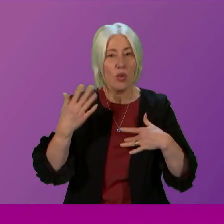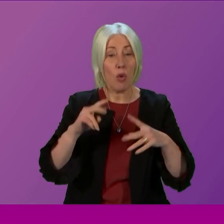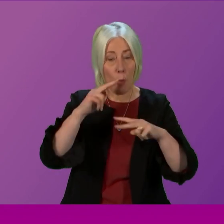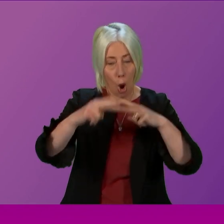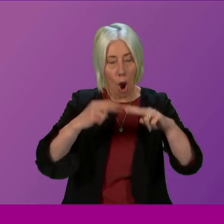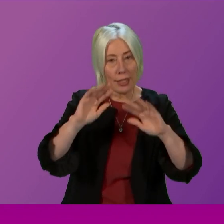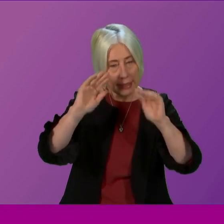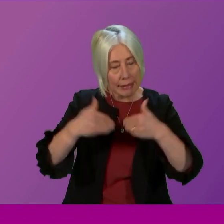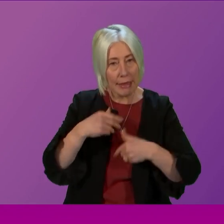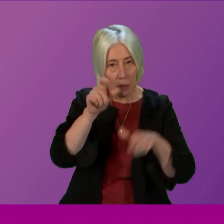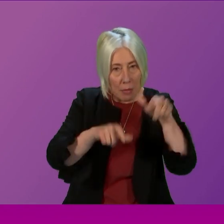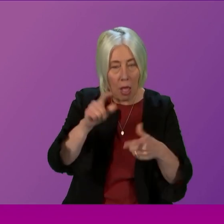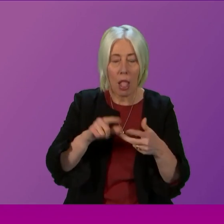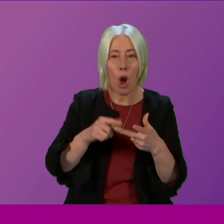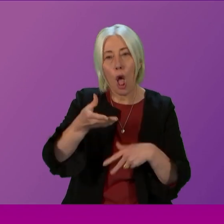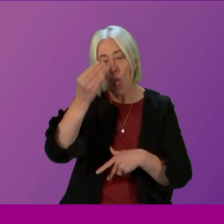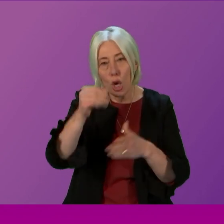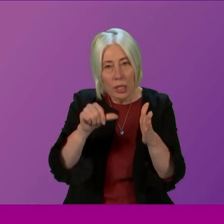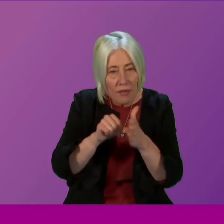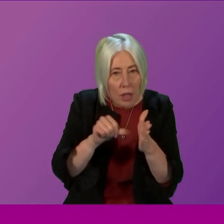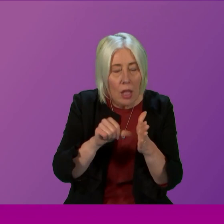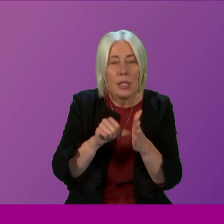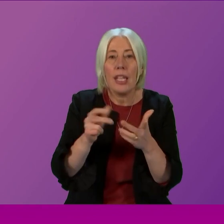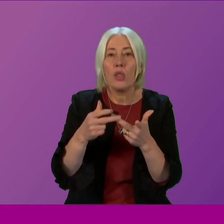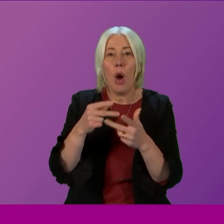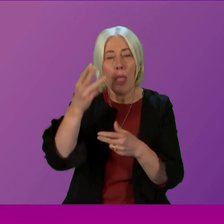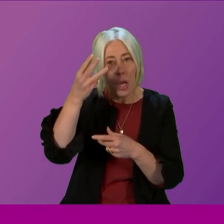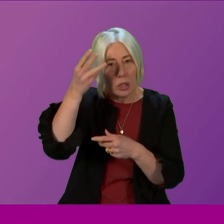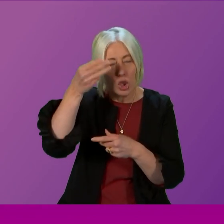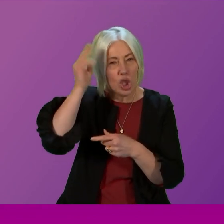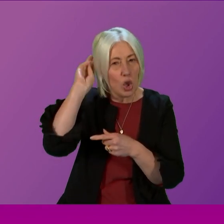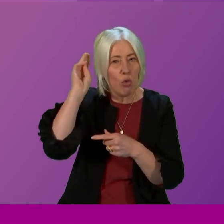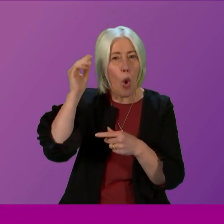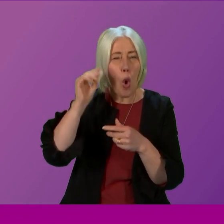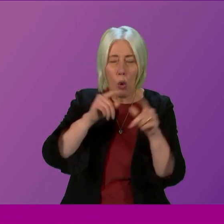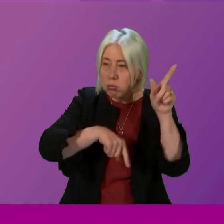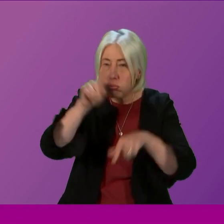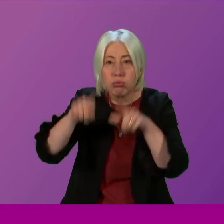people with a learning disability and other neurodivergent groups on a learning disability,